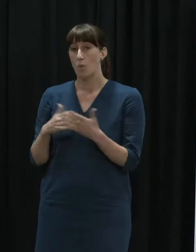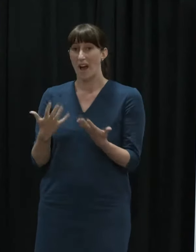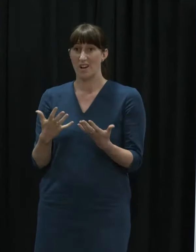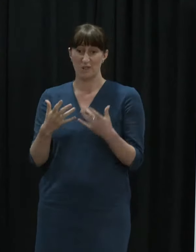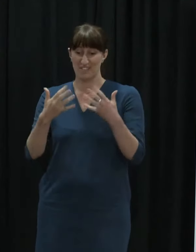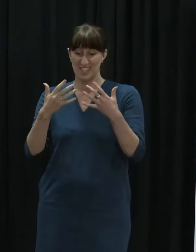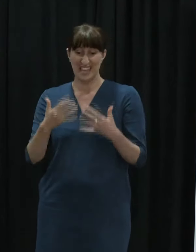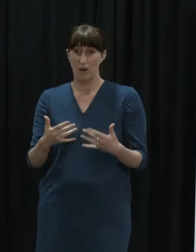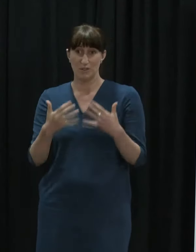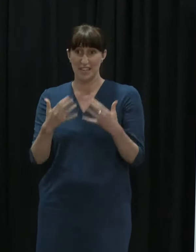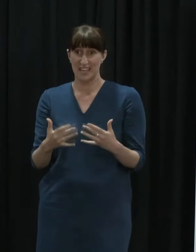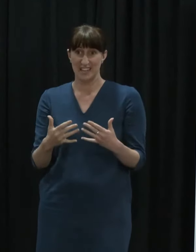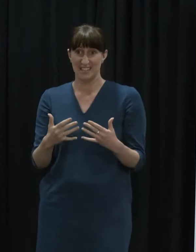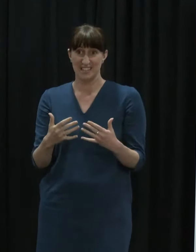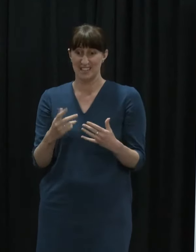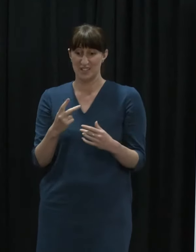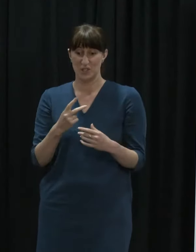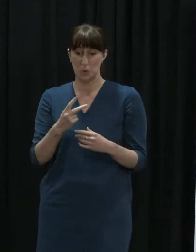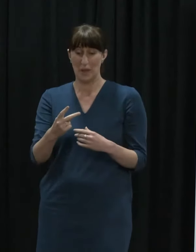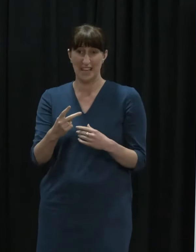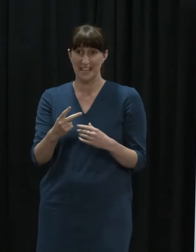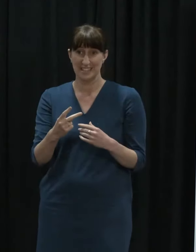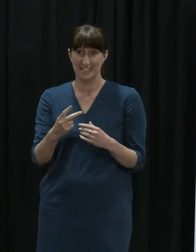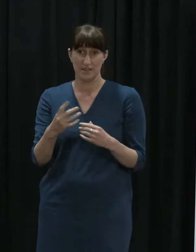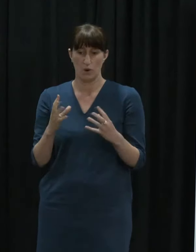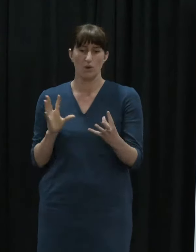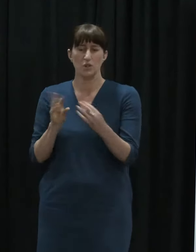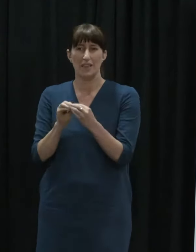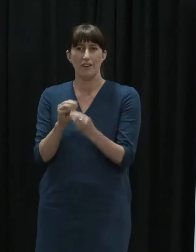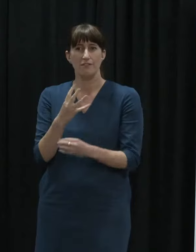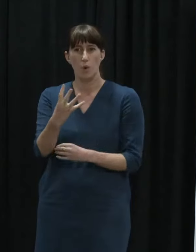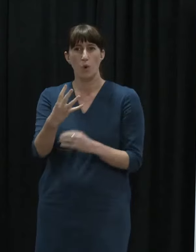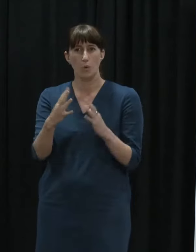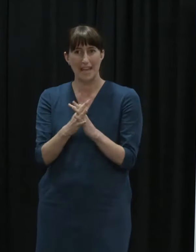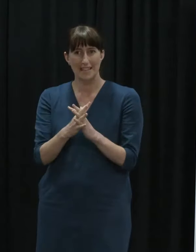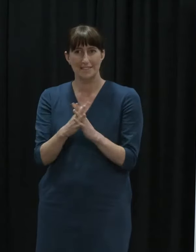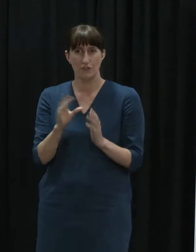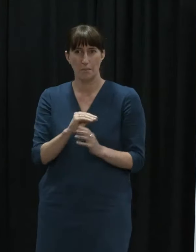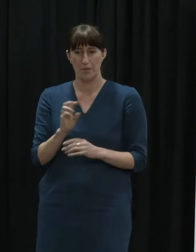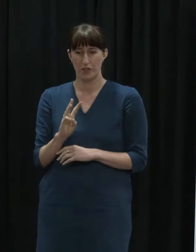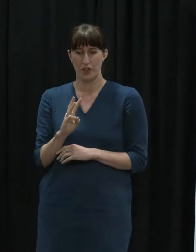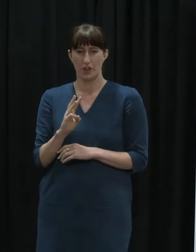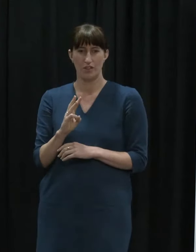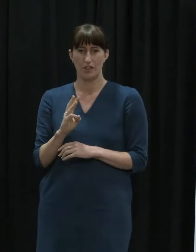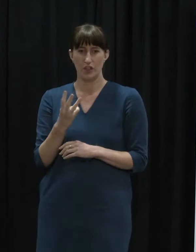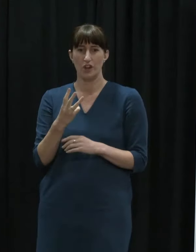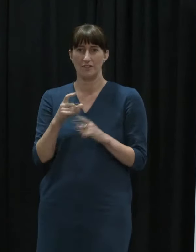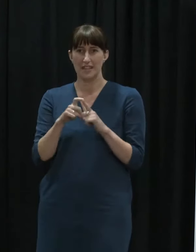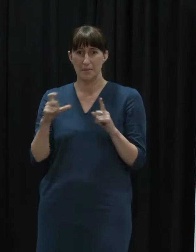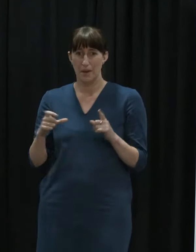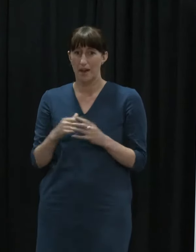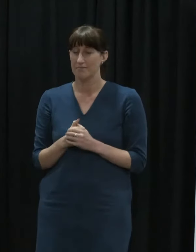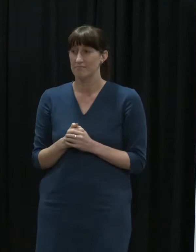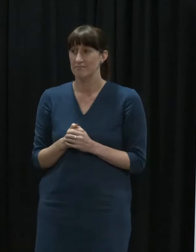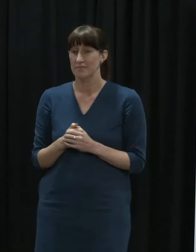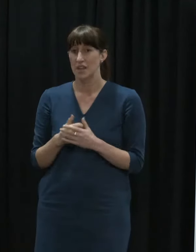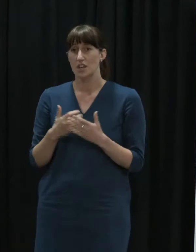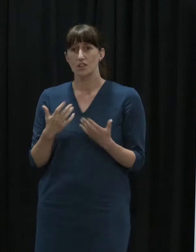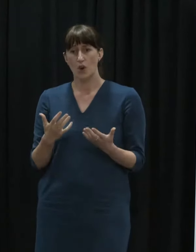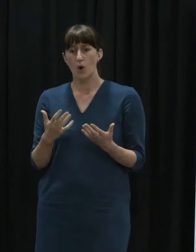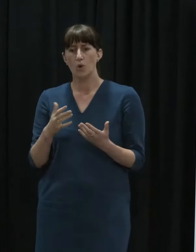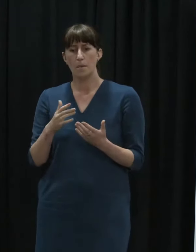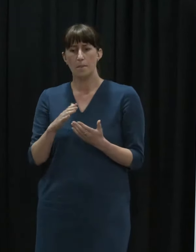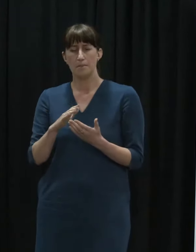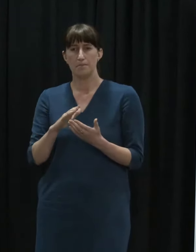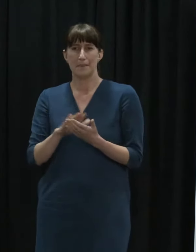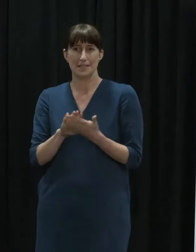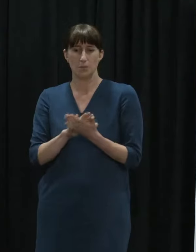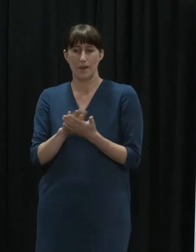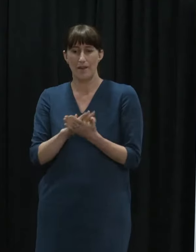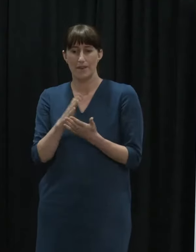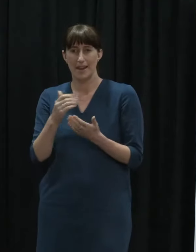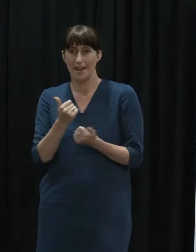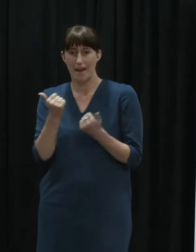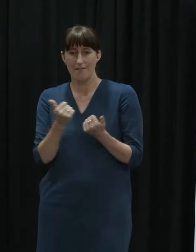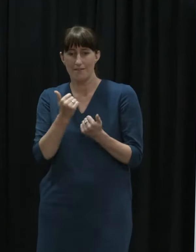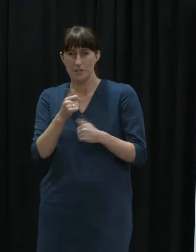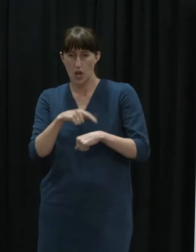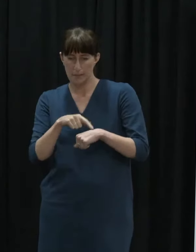Can you back from the third.